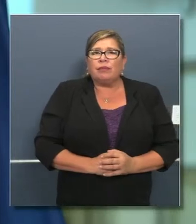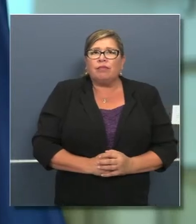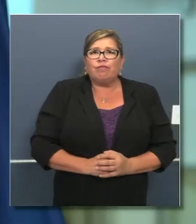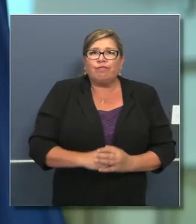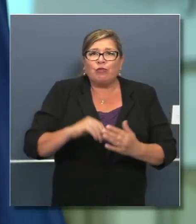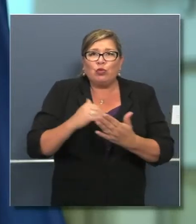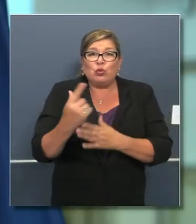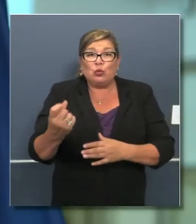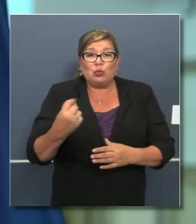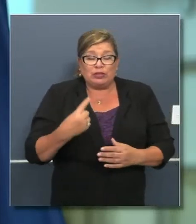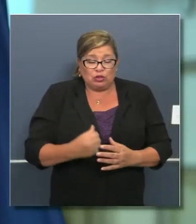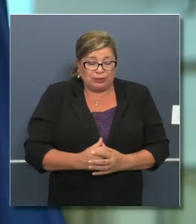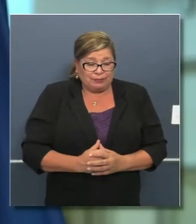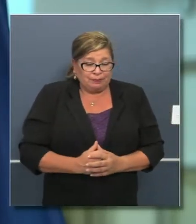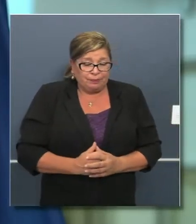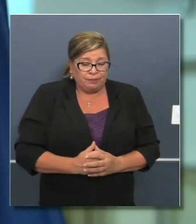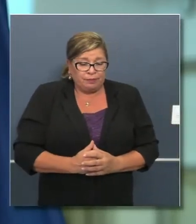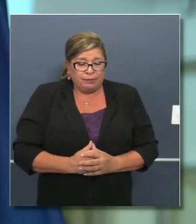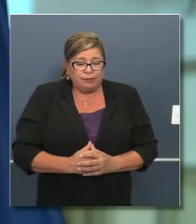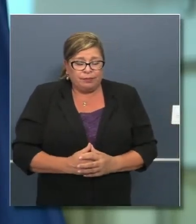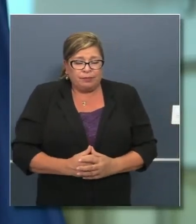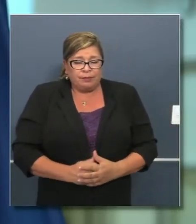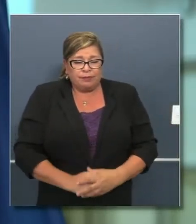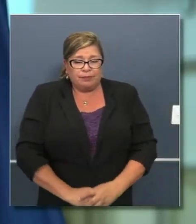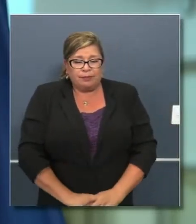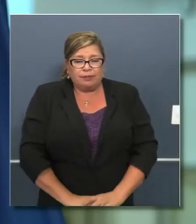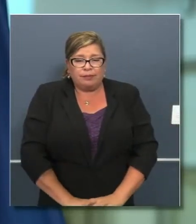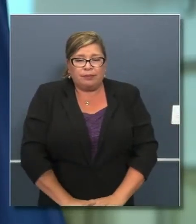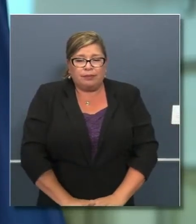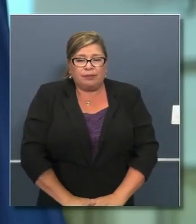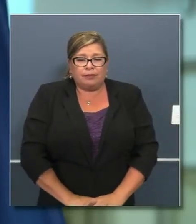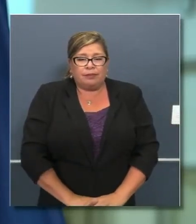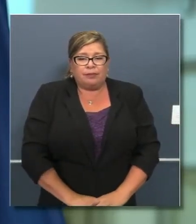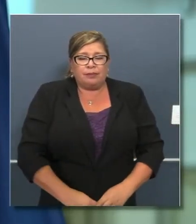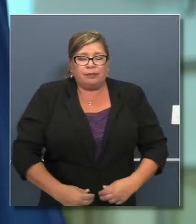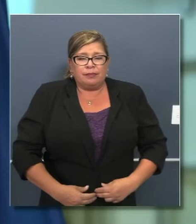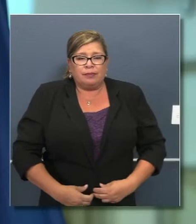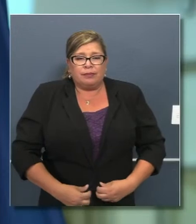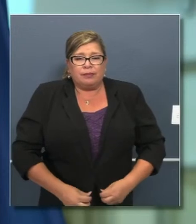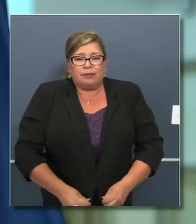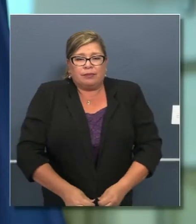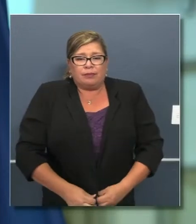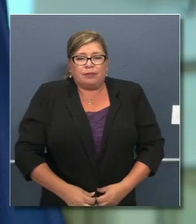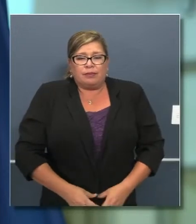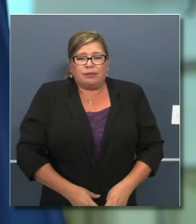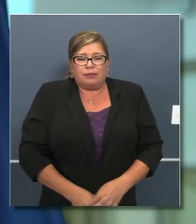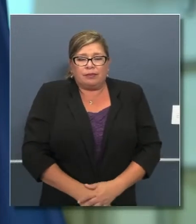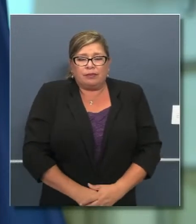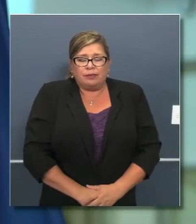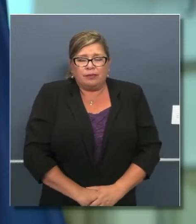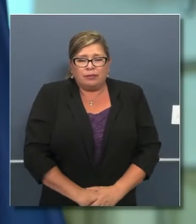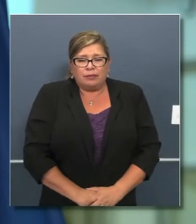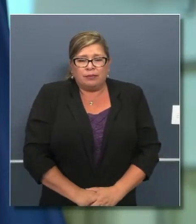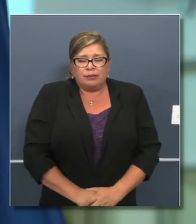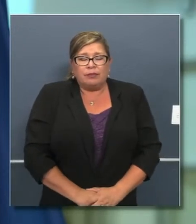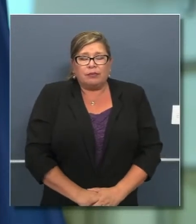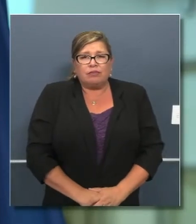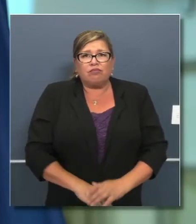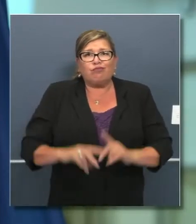recent outbreaks at San Quentin and Corcoran which are rapidly spreading among the inmate populations